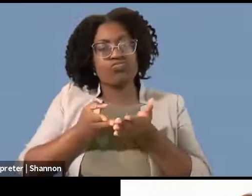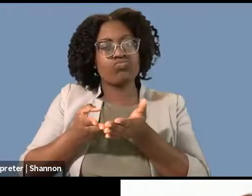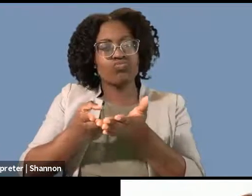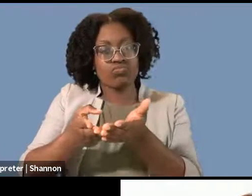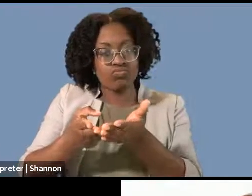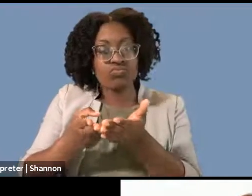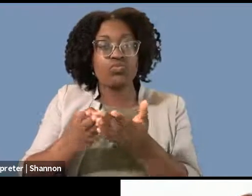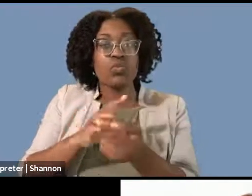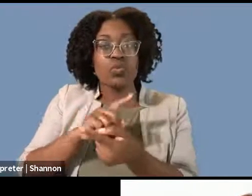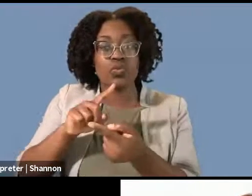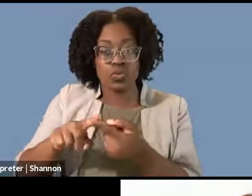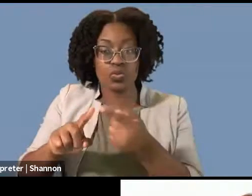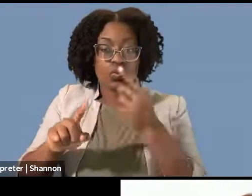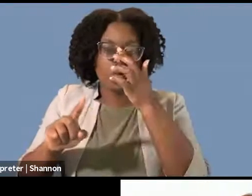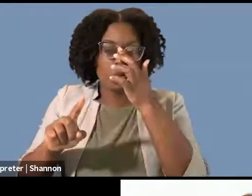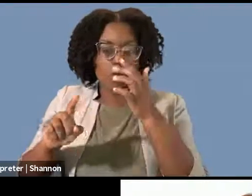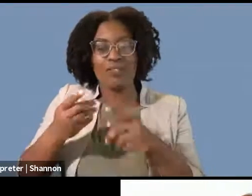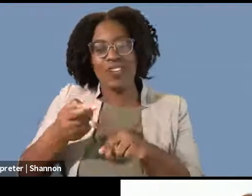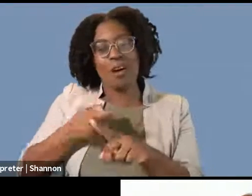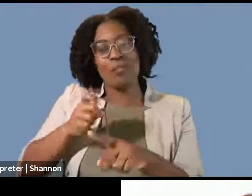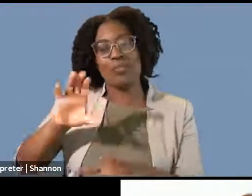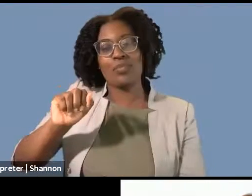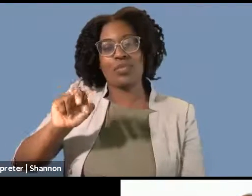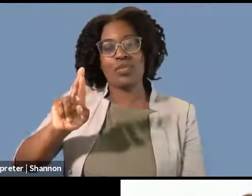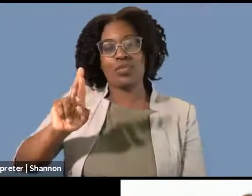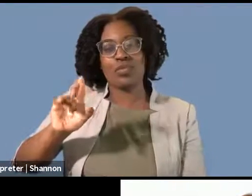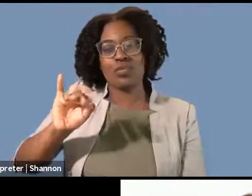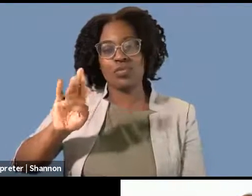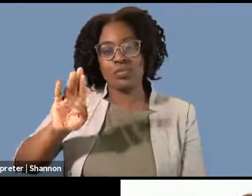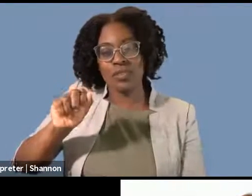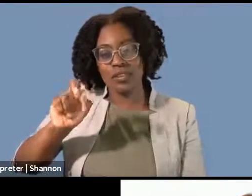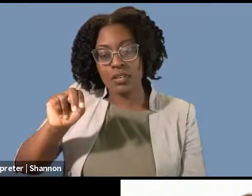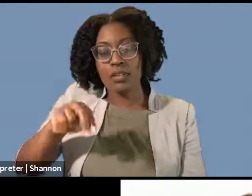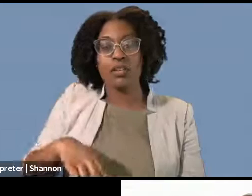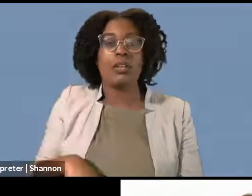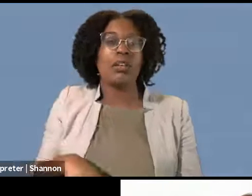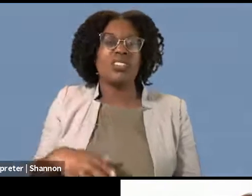over the years and over the ways these people were treated and not given citizenship and so on.